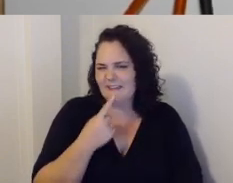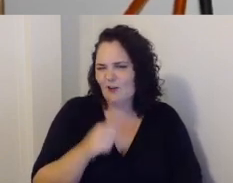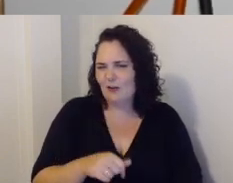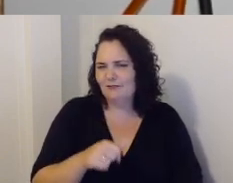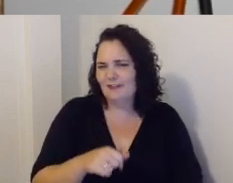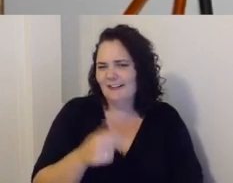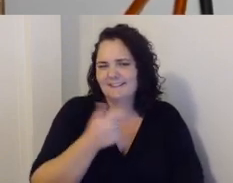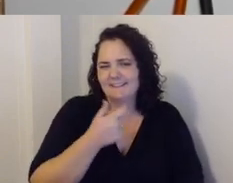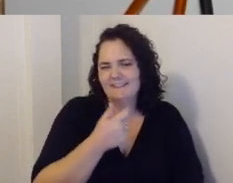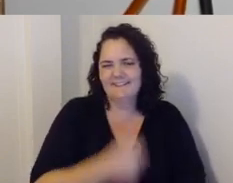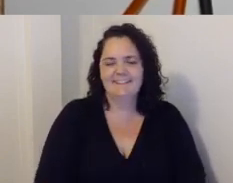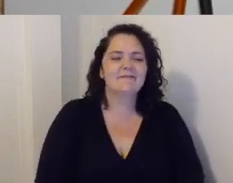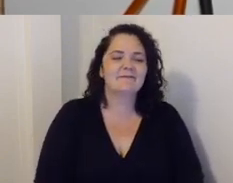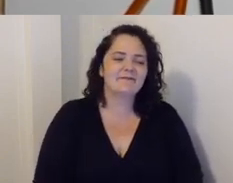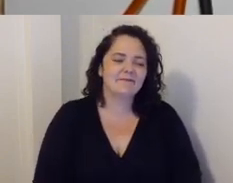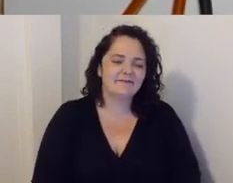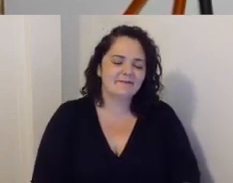alright I'm going to rub that in a little bit too